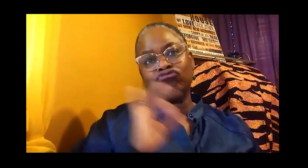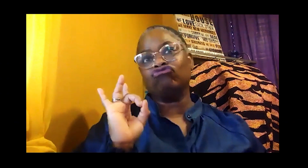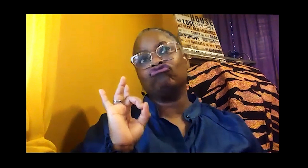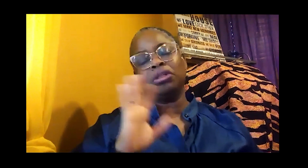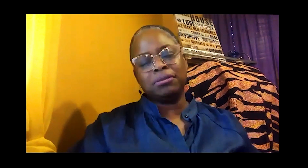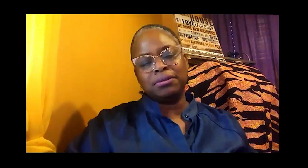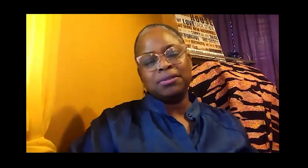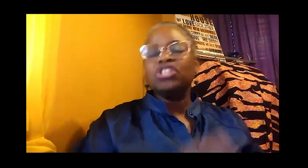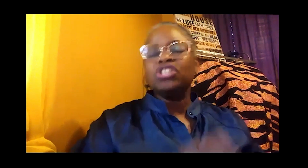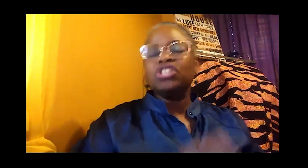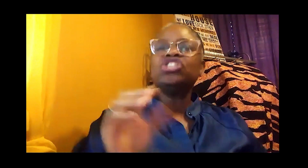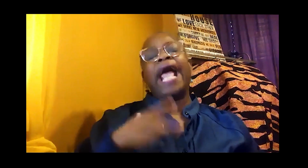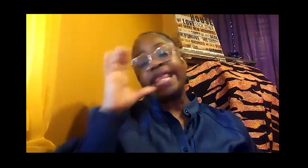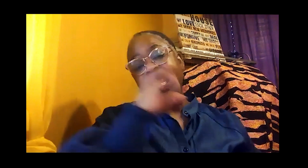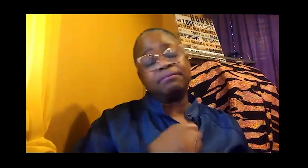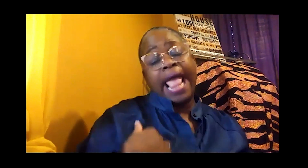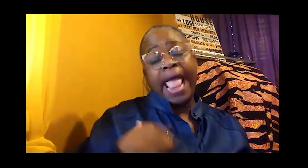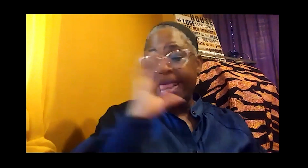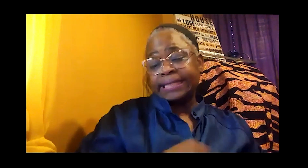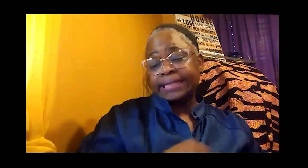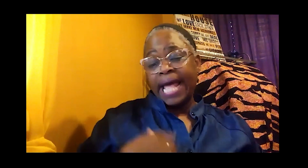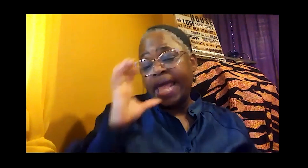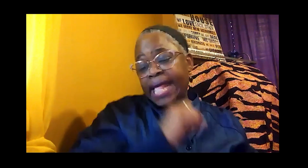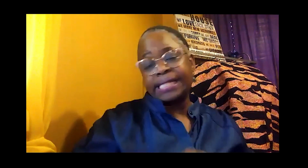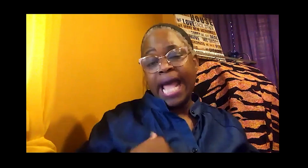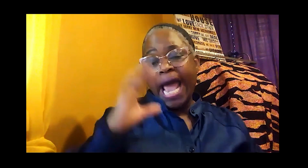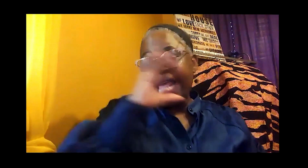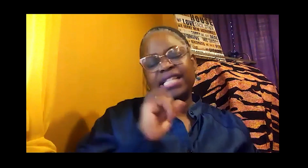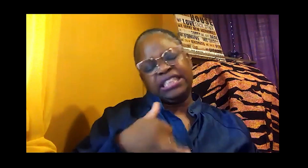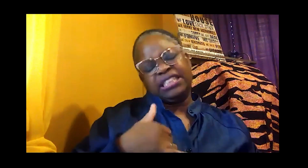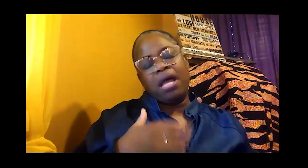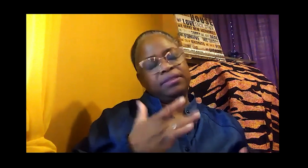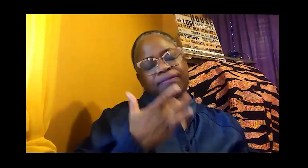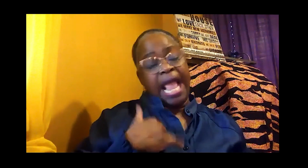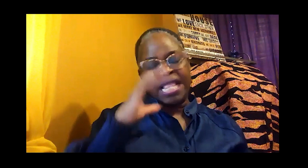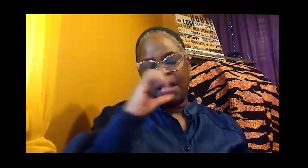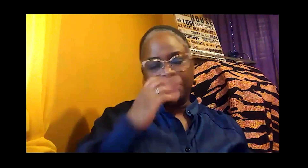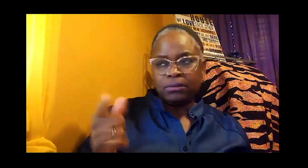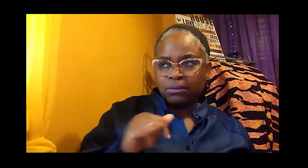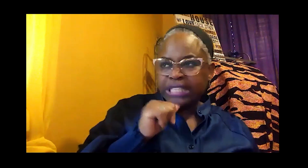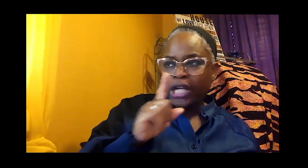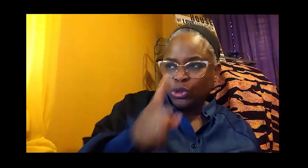The sign gloss says I guess so is my least favorite. I find myself always asking, are